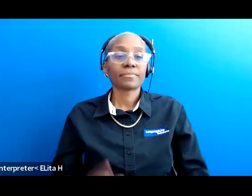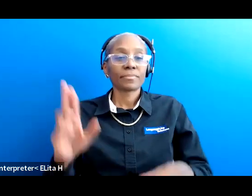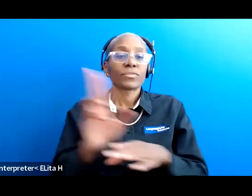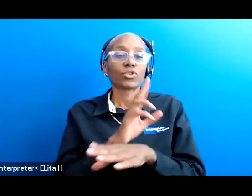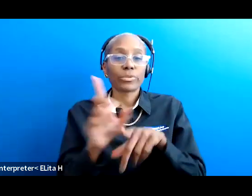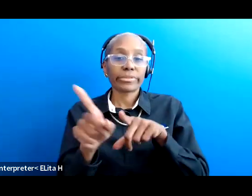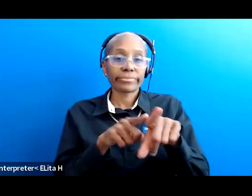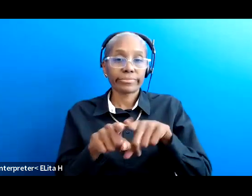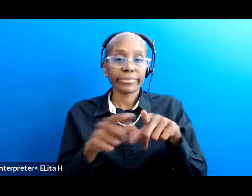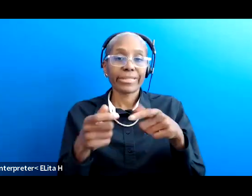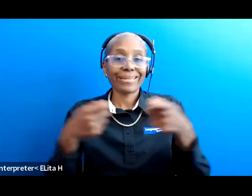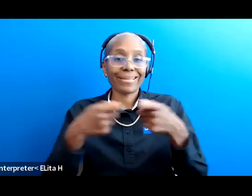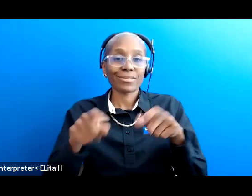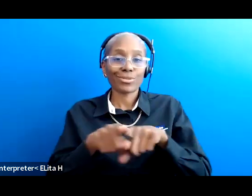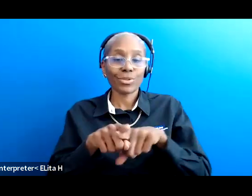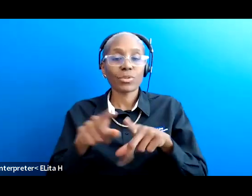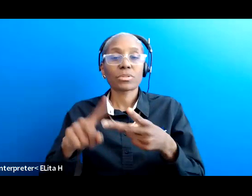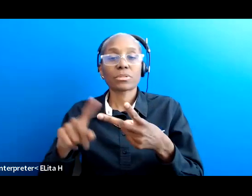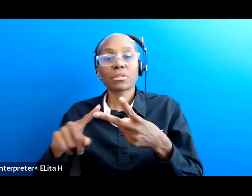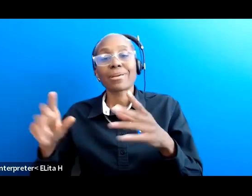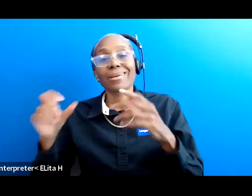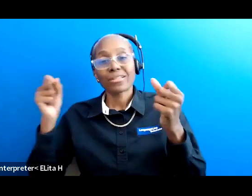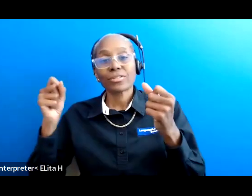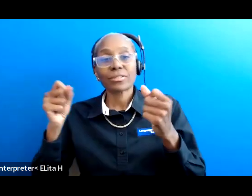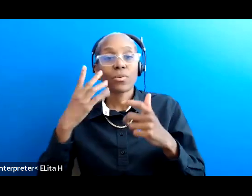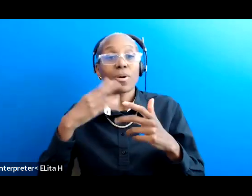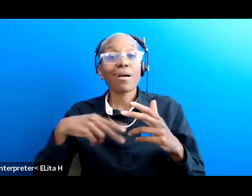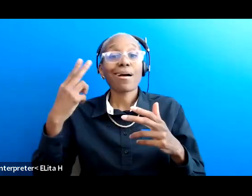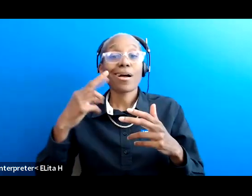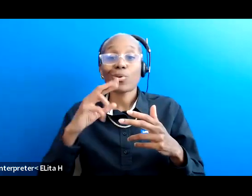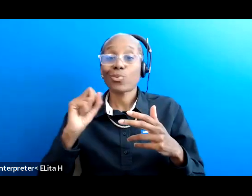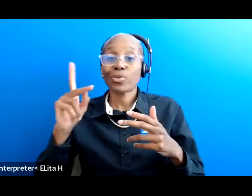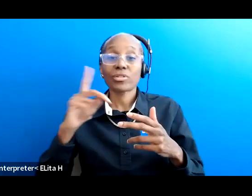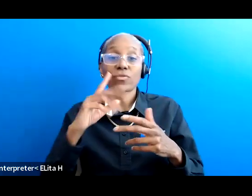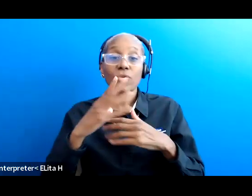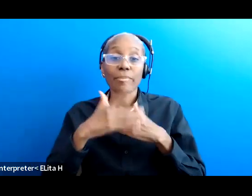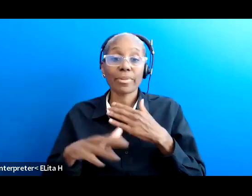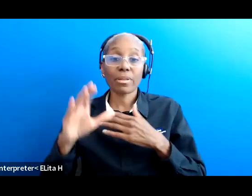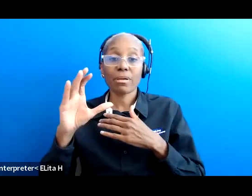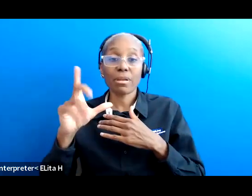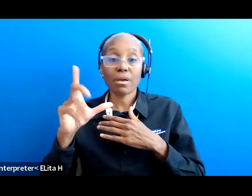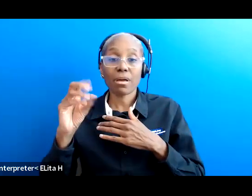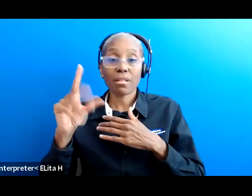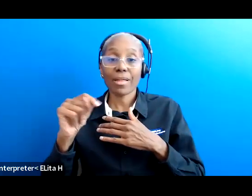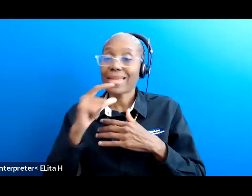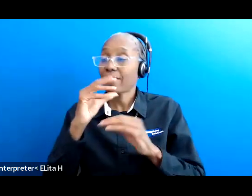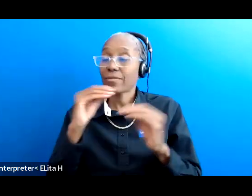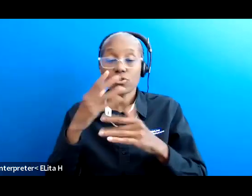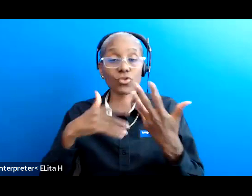do some exercise because you would be at higher risk for blood clot if that circulation is actually the problem.